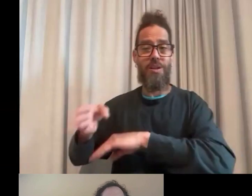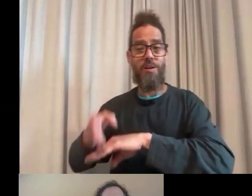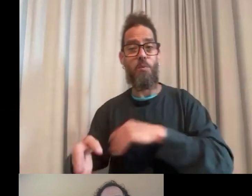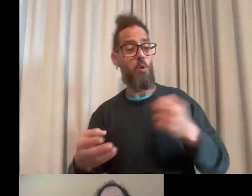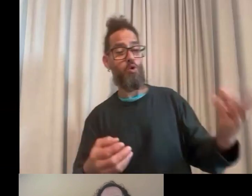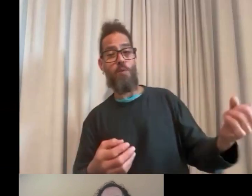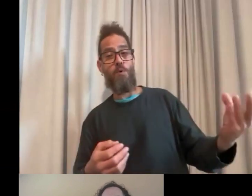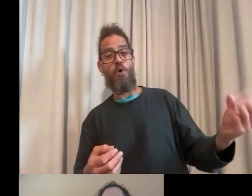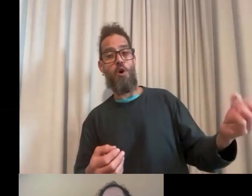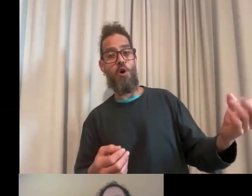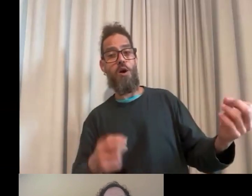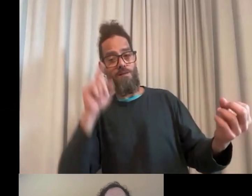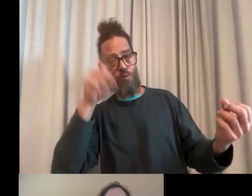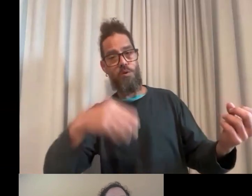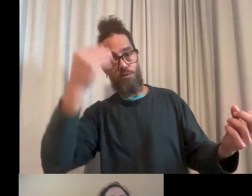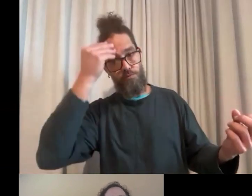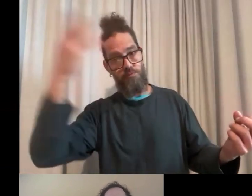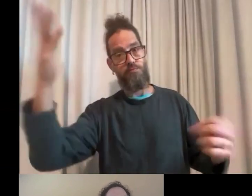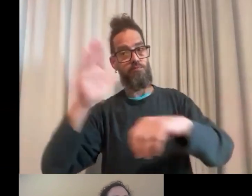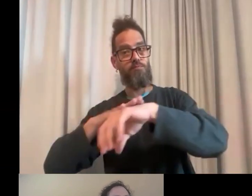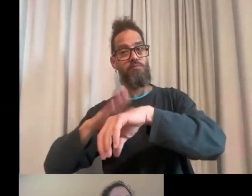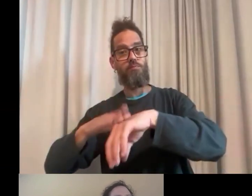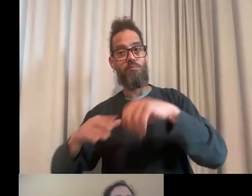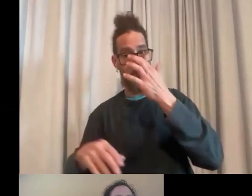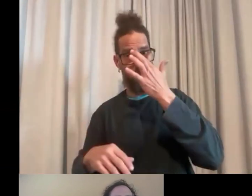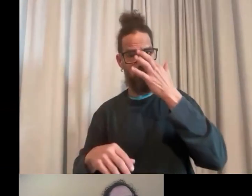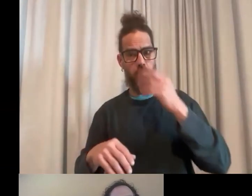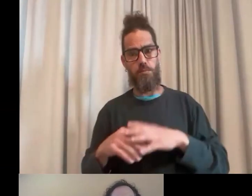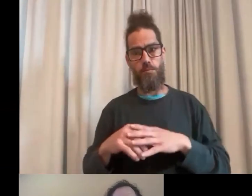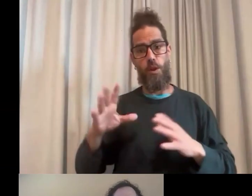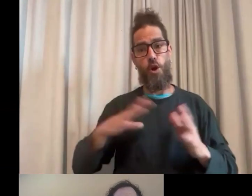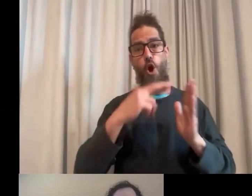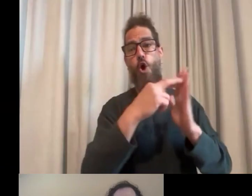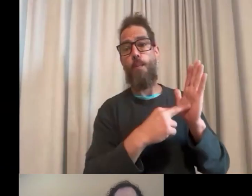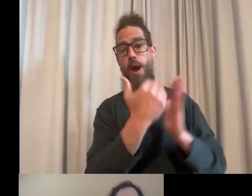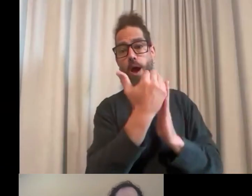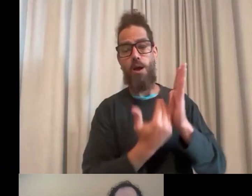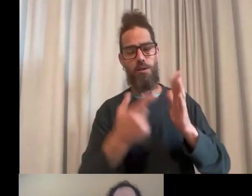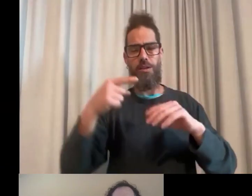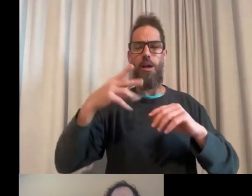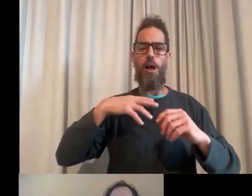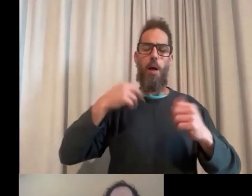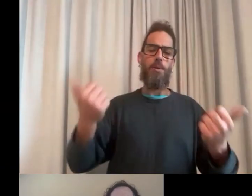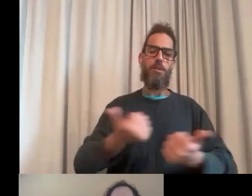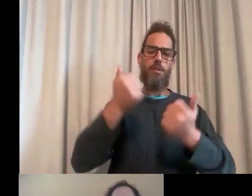Though, it seems reasonable that you talk about groups of documents. And if you go deeper in the regs,